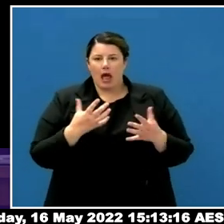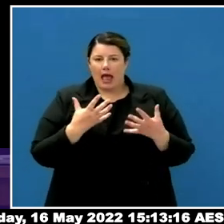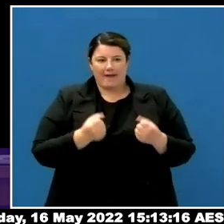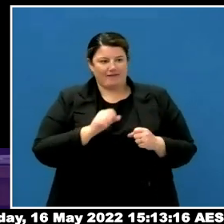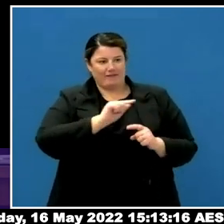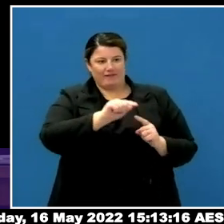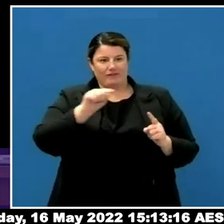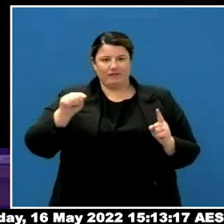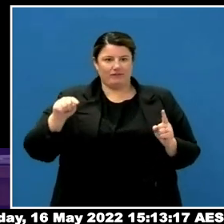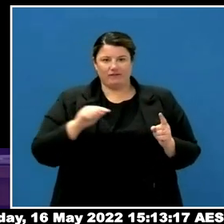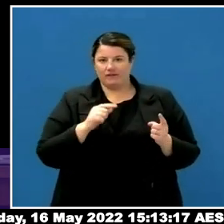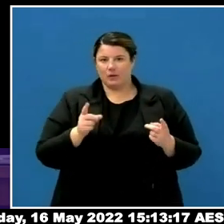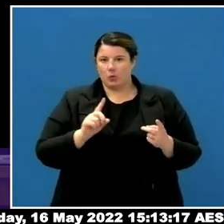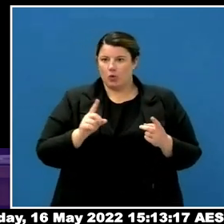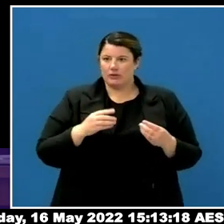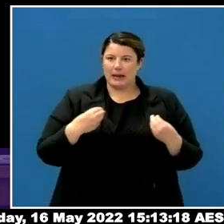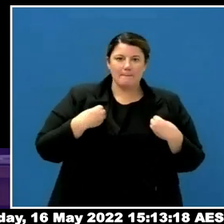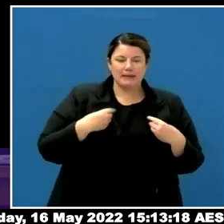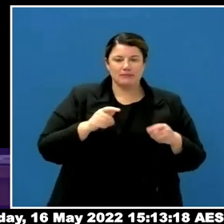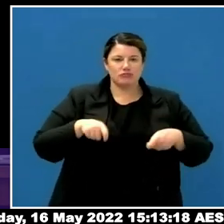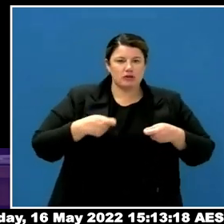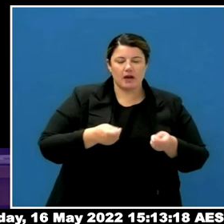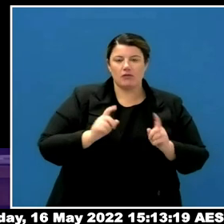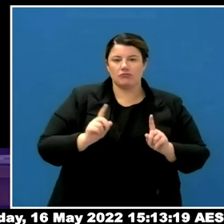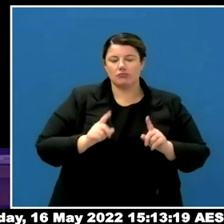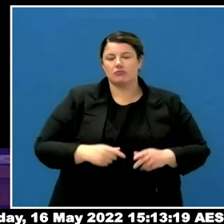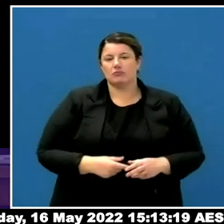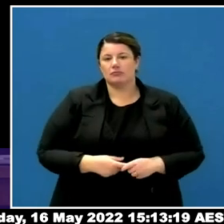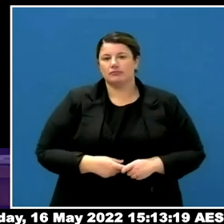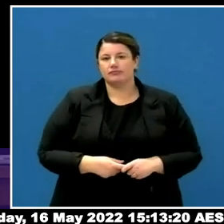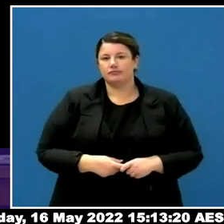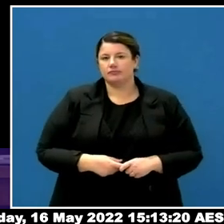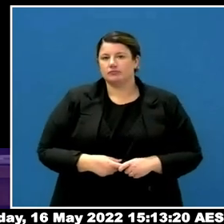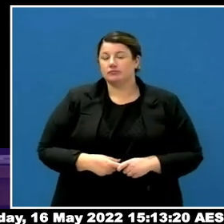And what services were you looking for, ongoing for him?